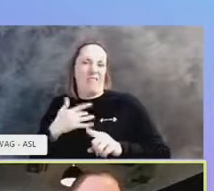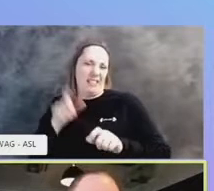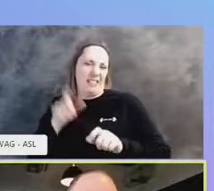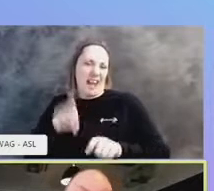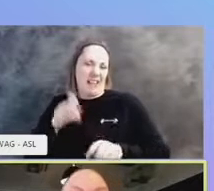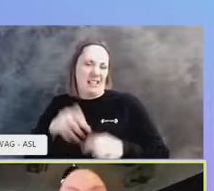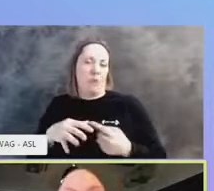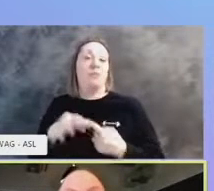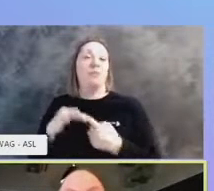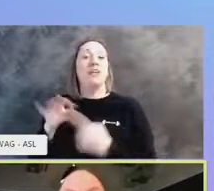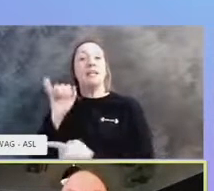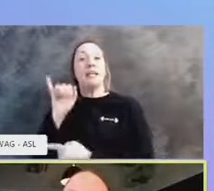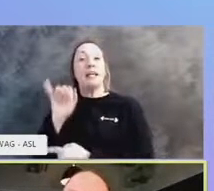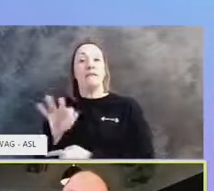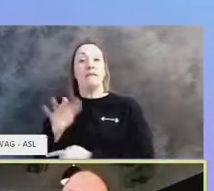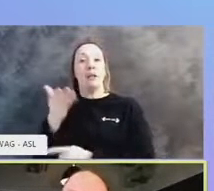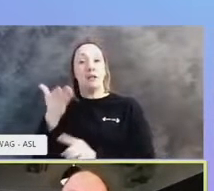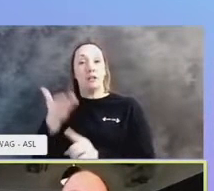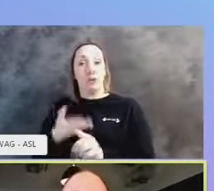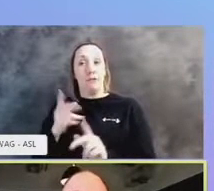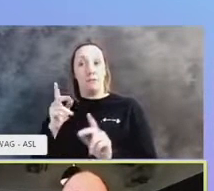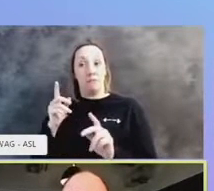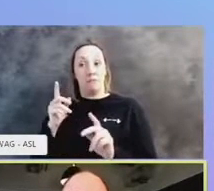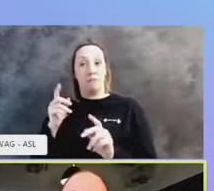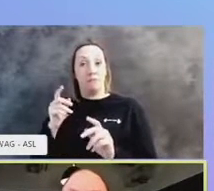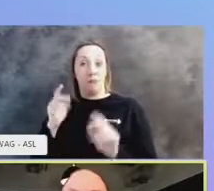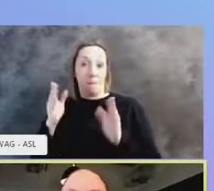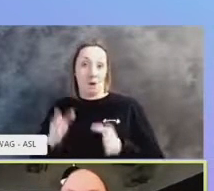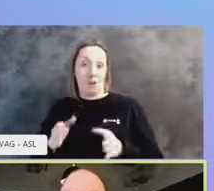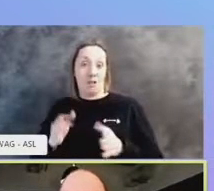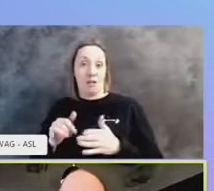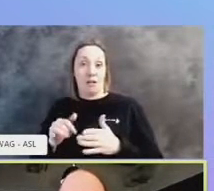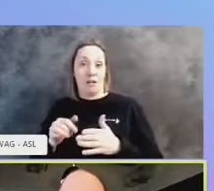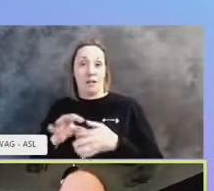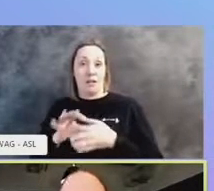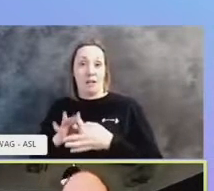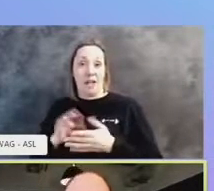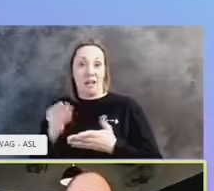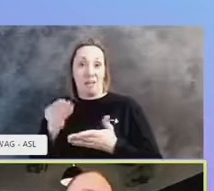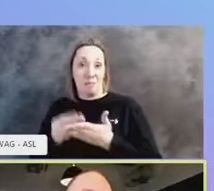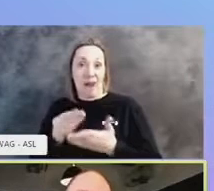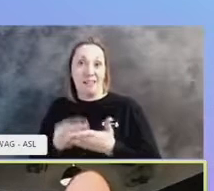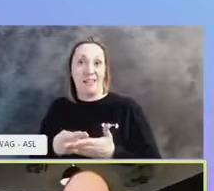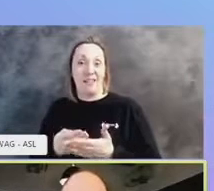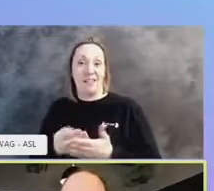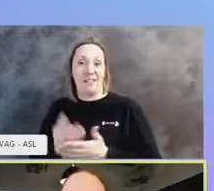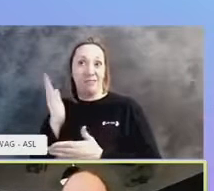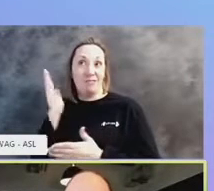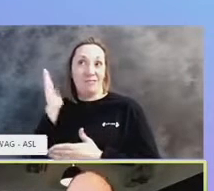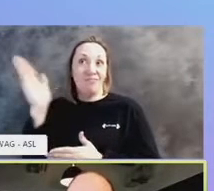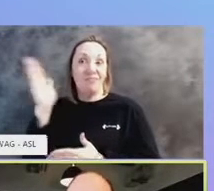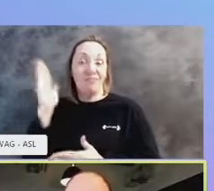little bit. It's a bit of an awkward conversation. I think one that's necessary. Especially